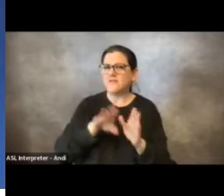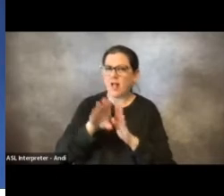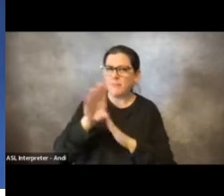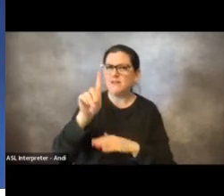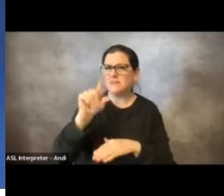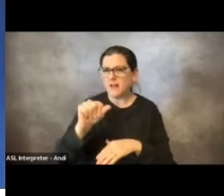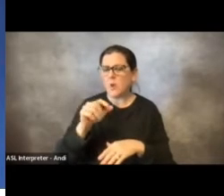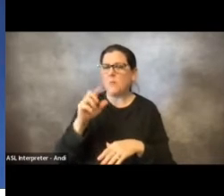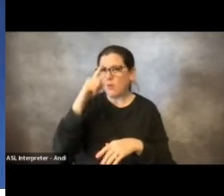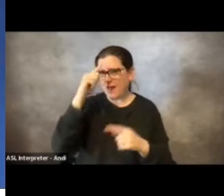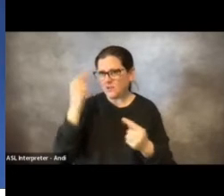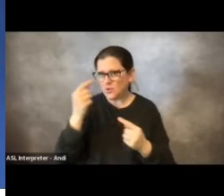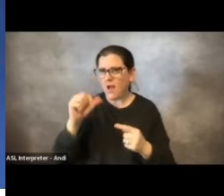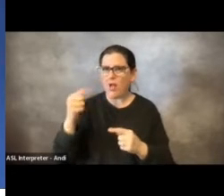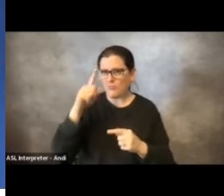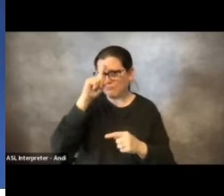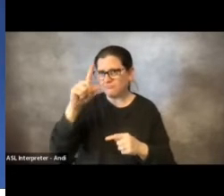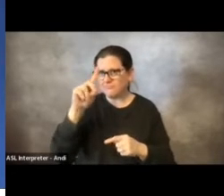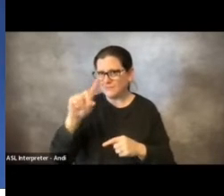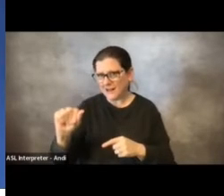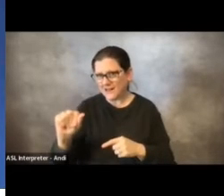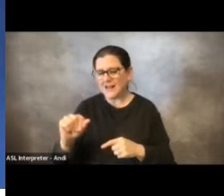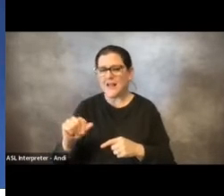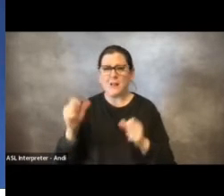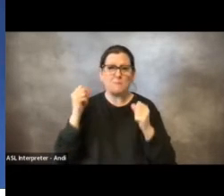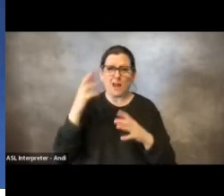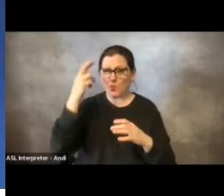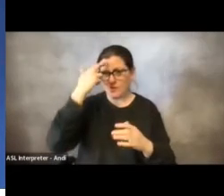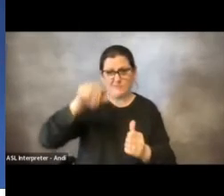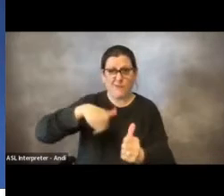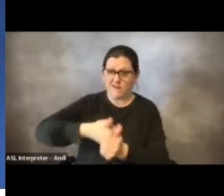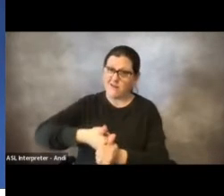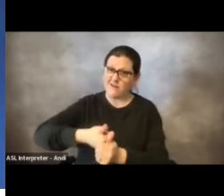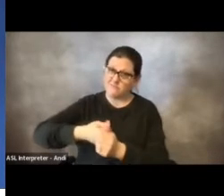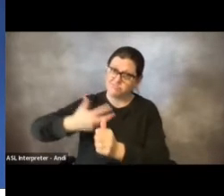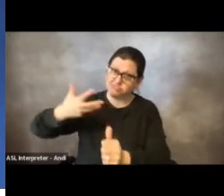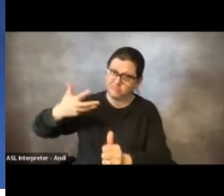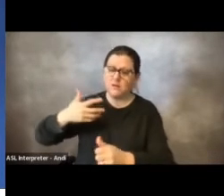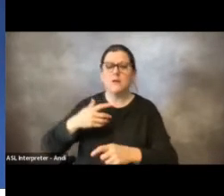other cognitive disabilities. And there's a lot of reasons behind that. We'll talk a little bit about that. But we also know